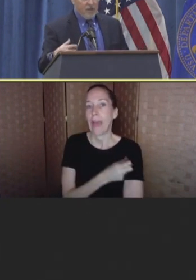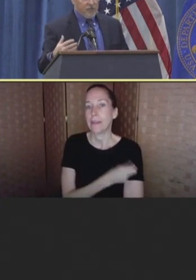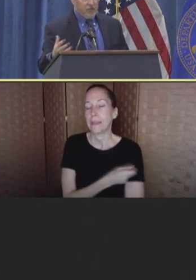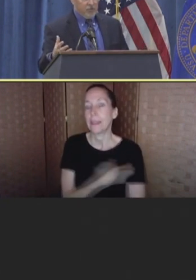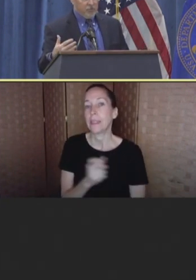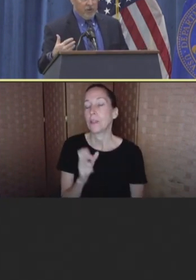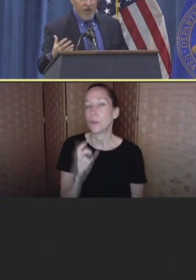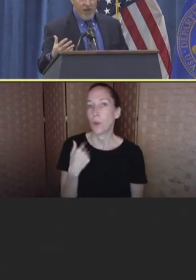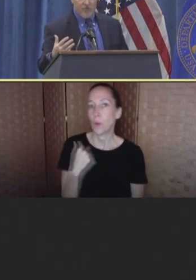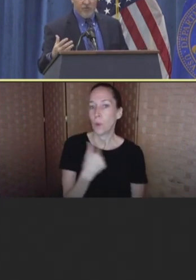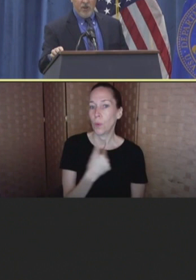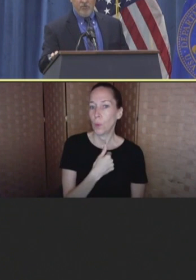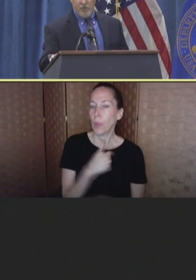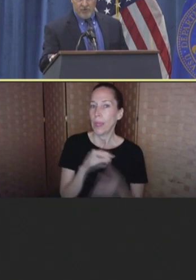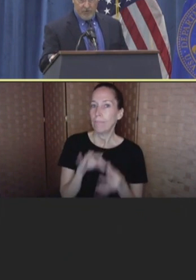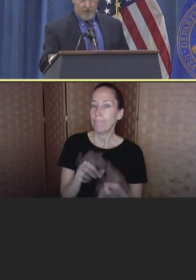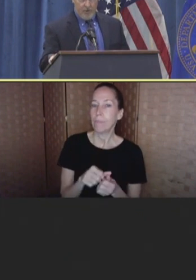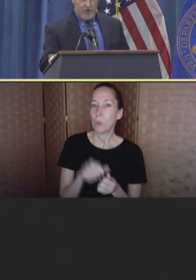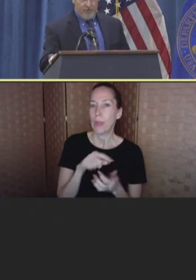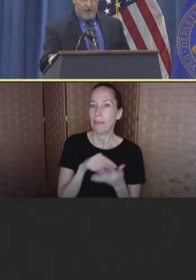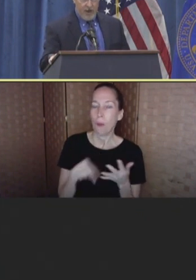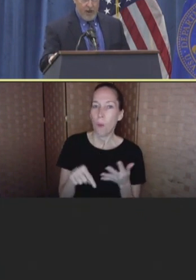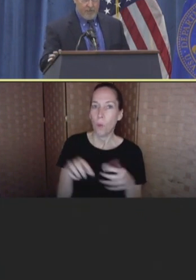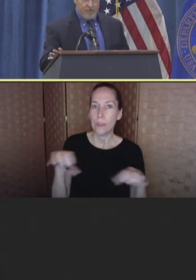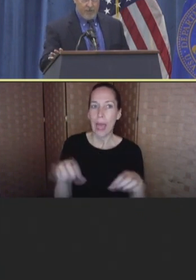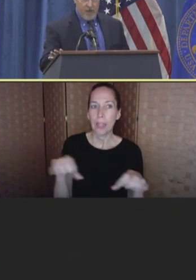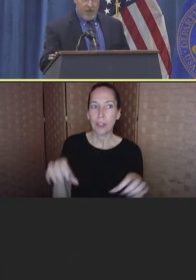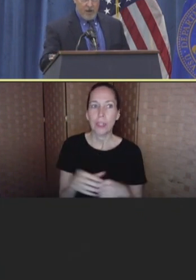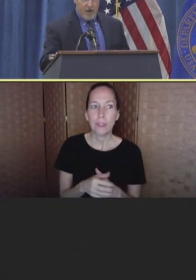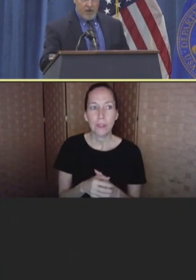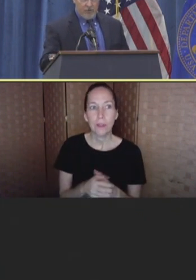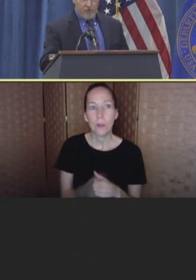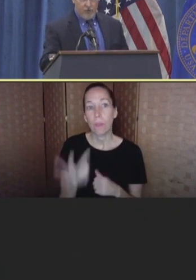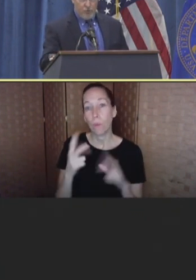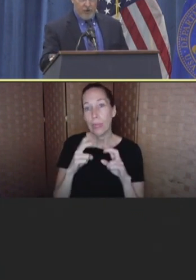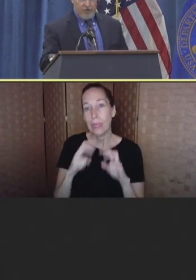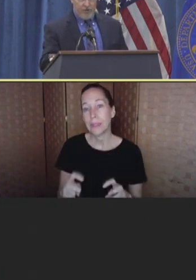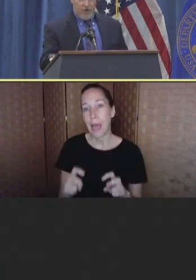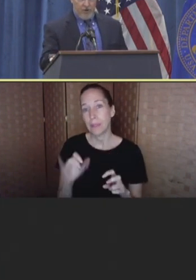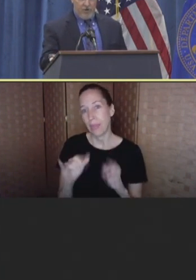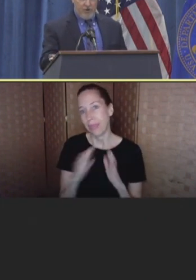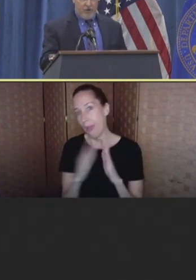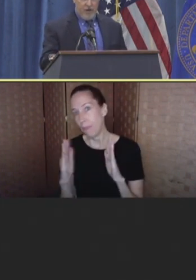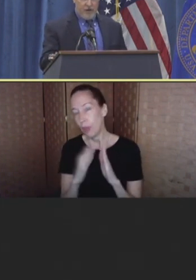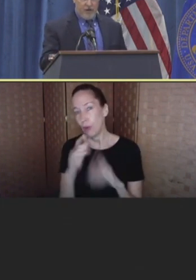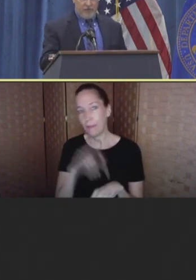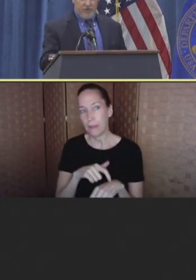And so the three VaST Assessments over that period of time: In June 23rd, in context of